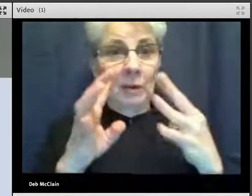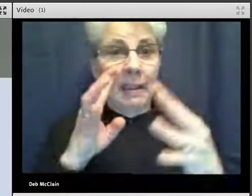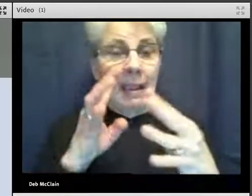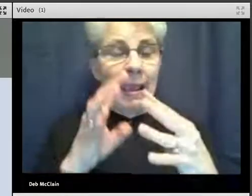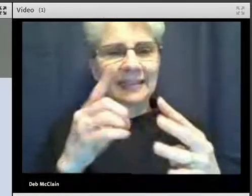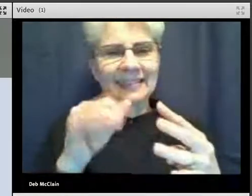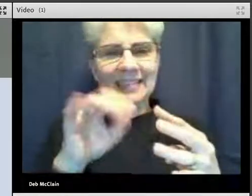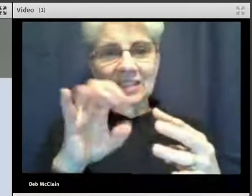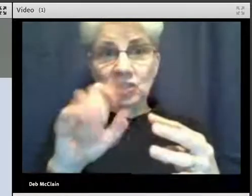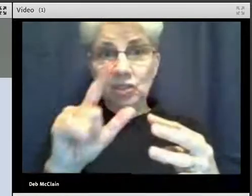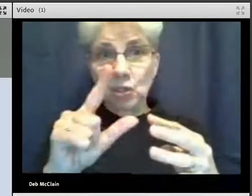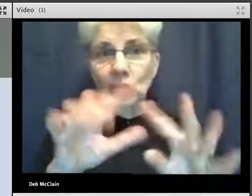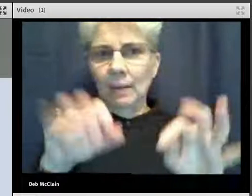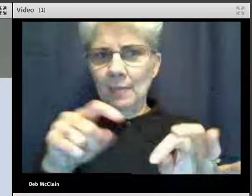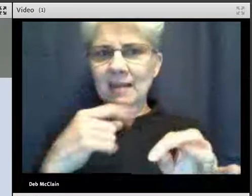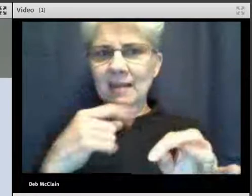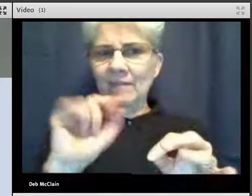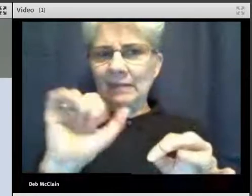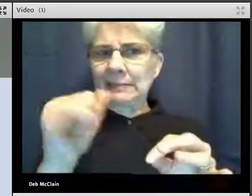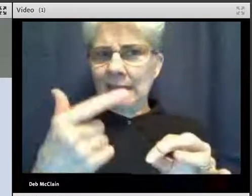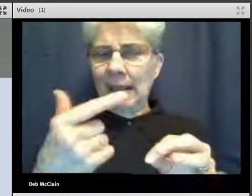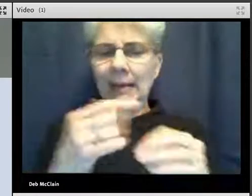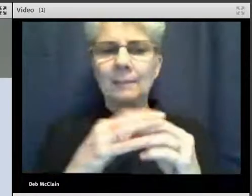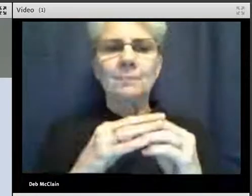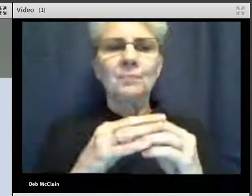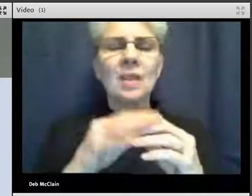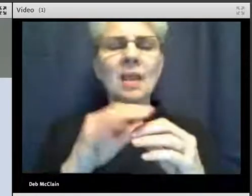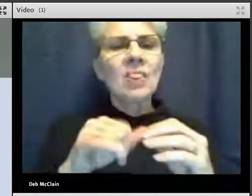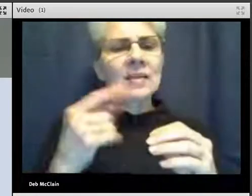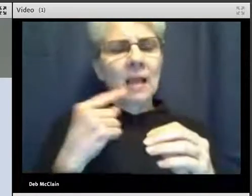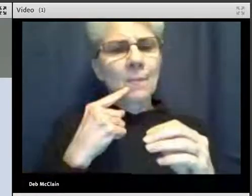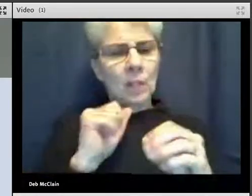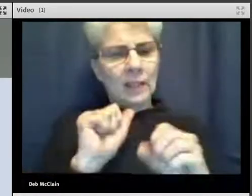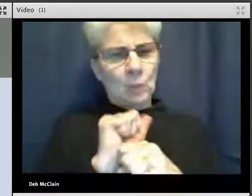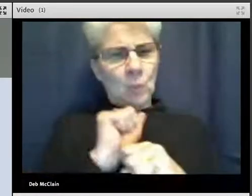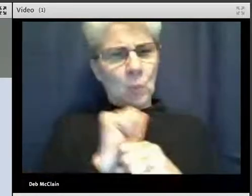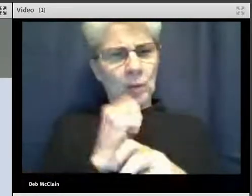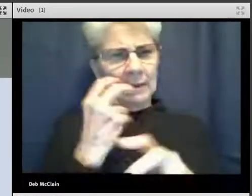needs to have tags. And that's something I'm really working hard personally on.